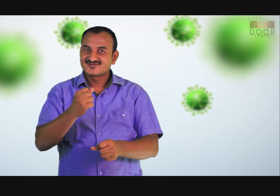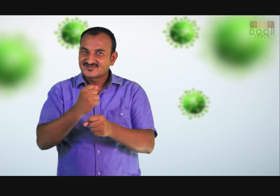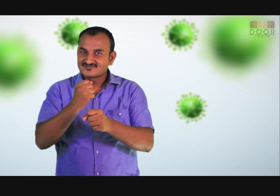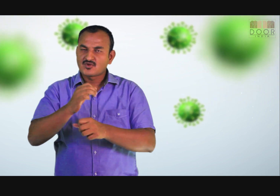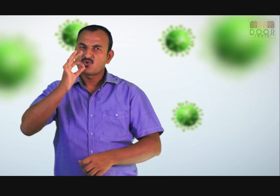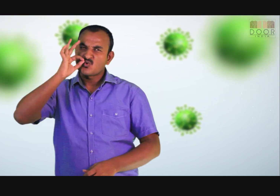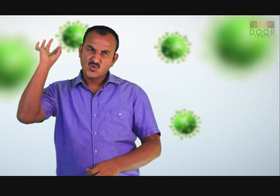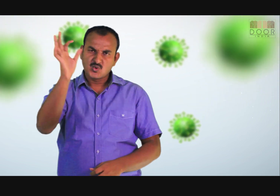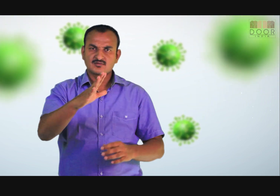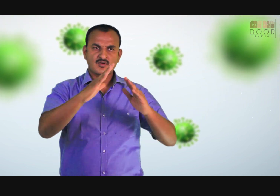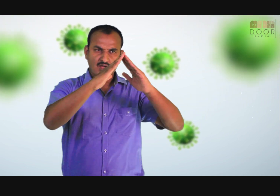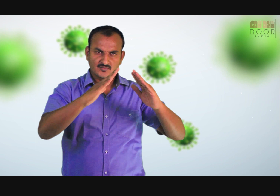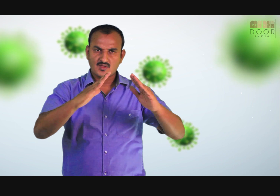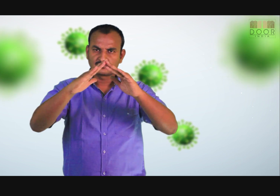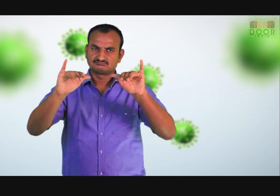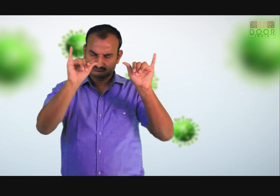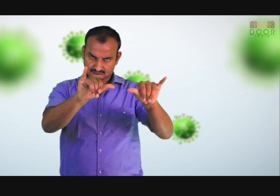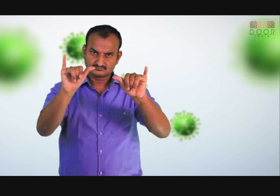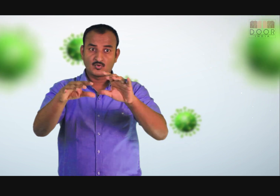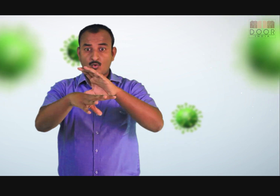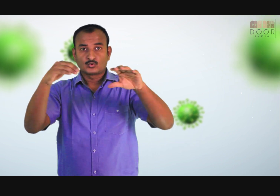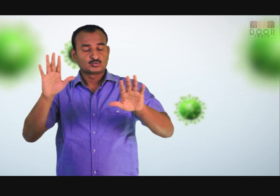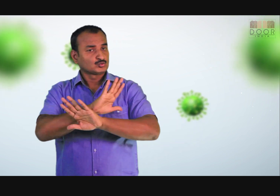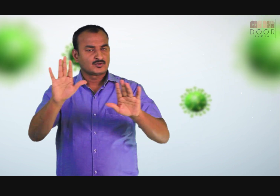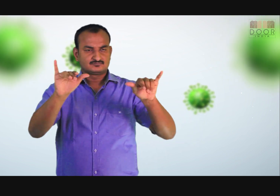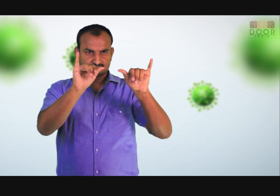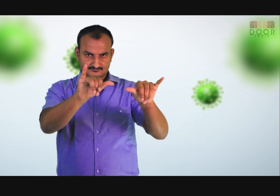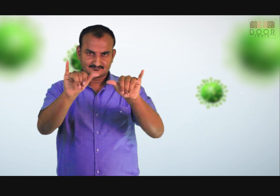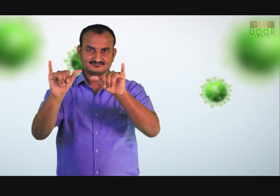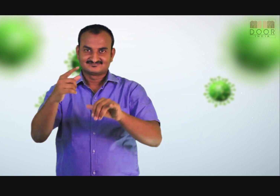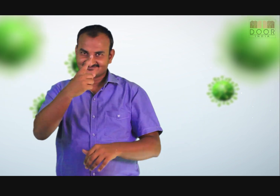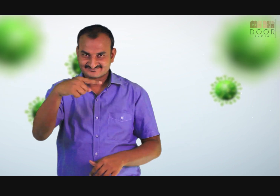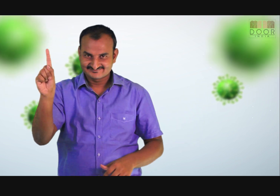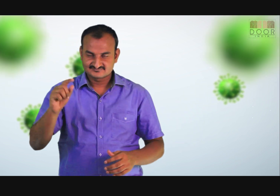The government has ordered all of us to stay at home and not to go anywhere outside. right?